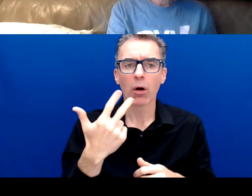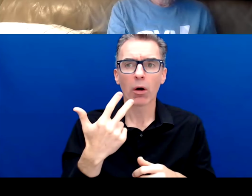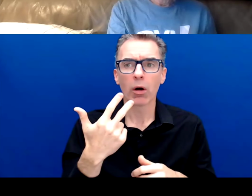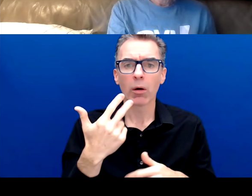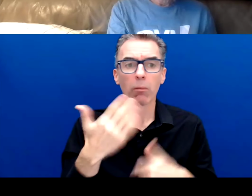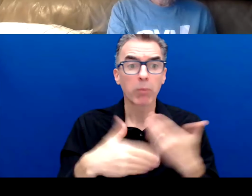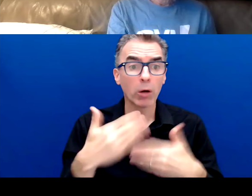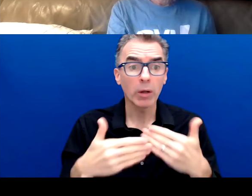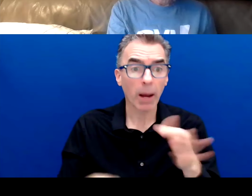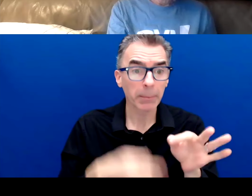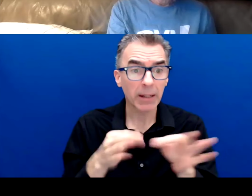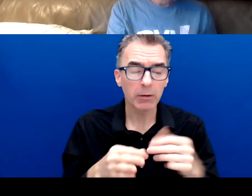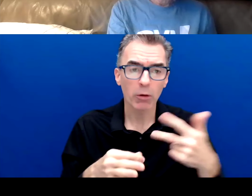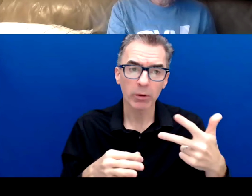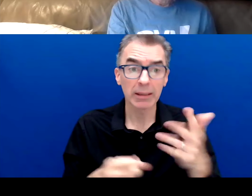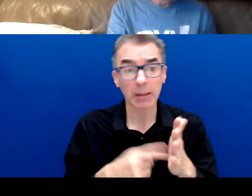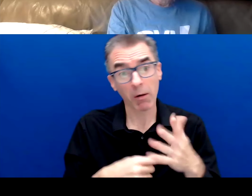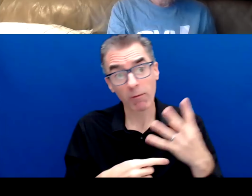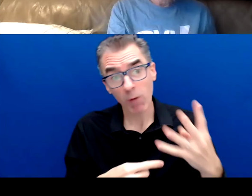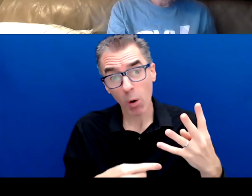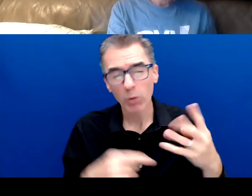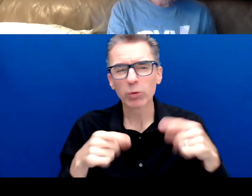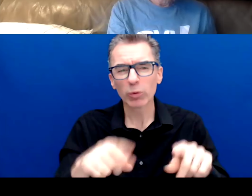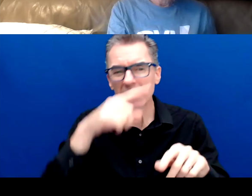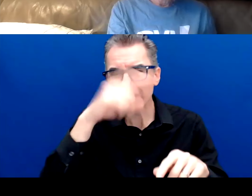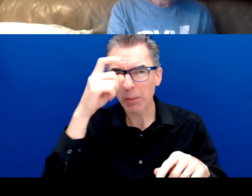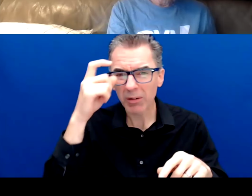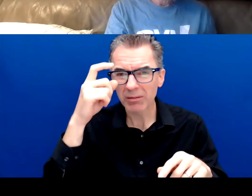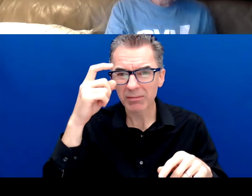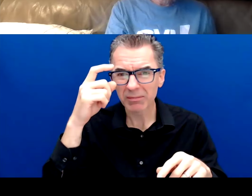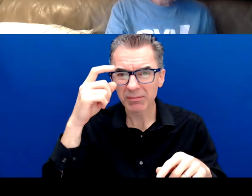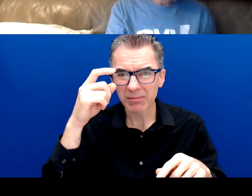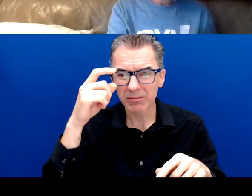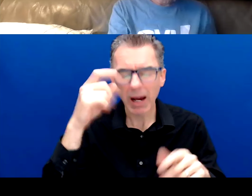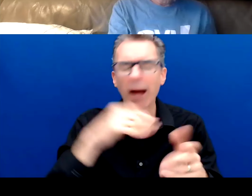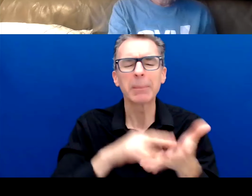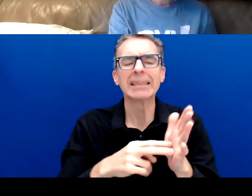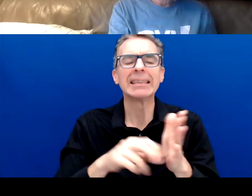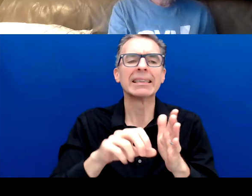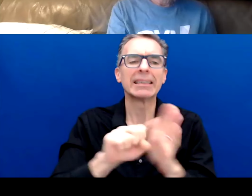has been four progress updates, throughout the summer. Sorry, I just saw that throughout the semester.